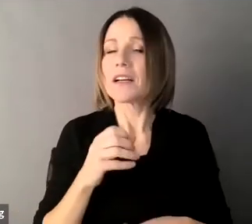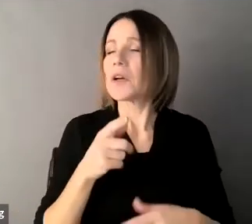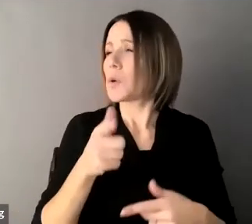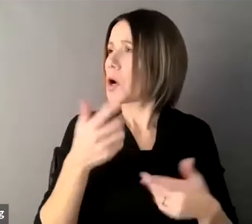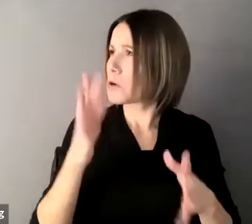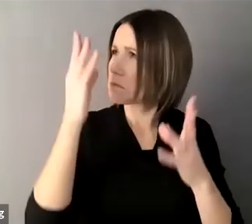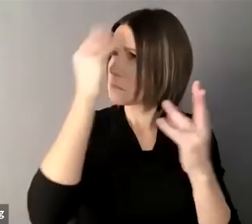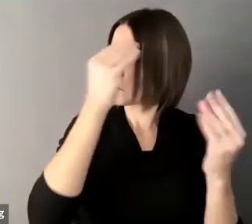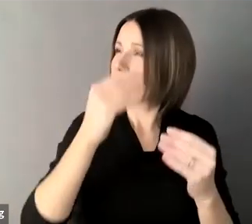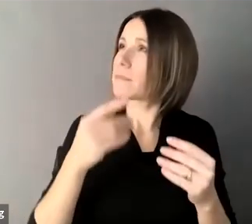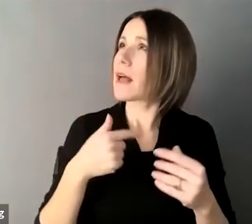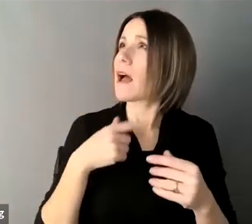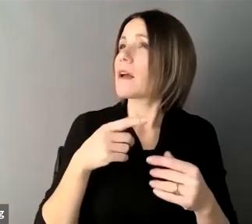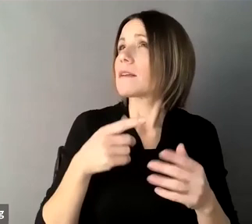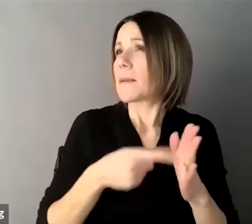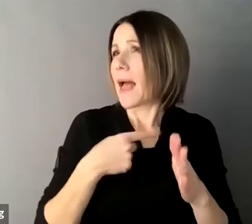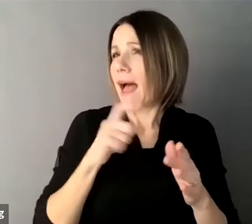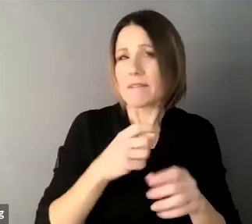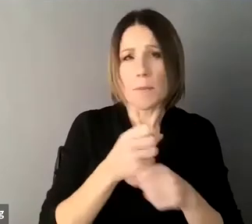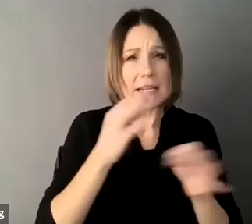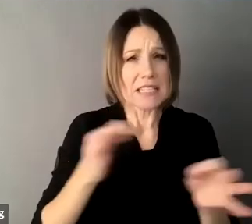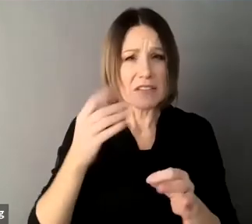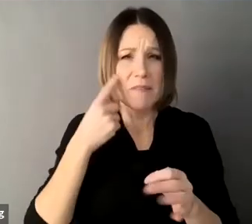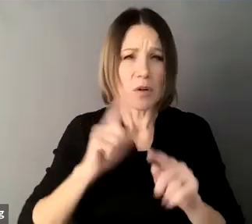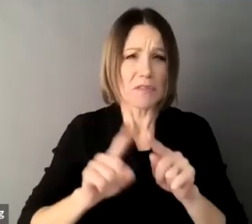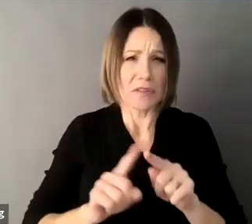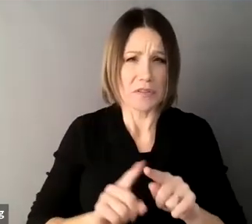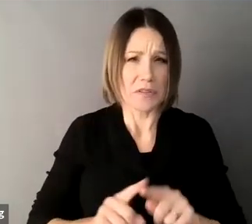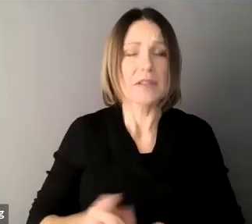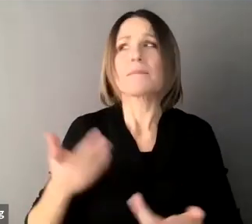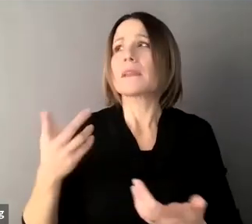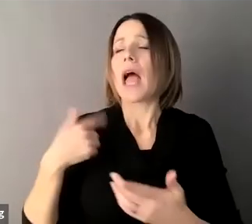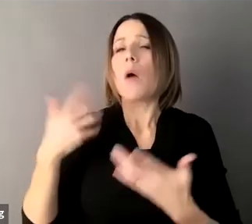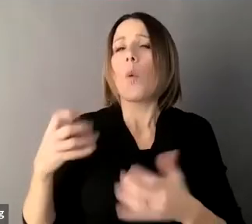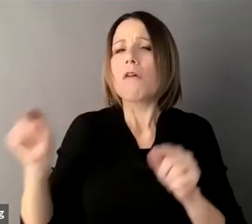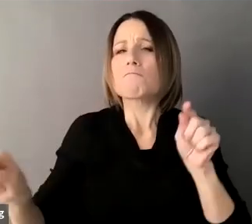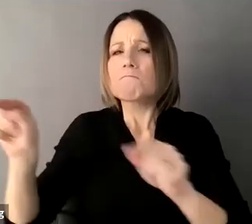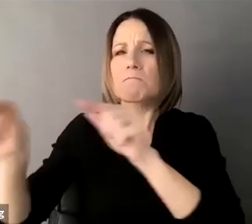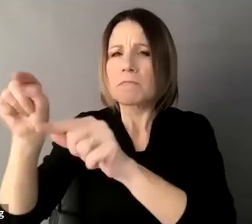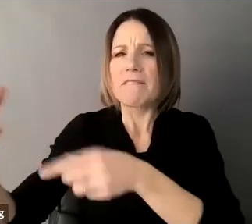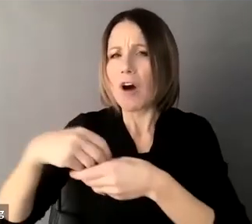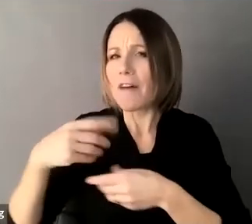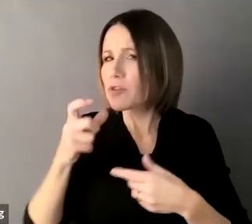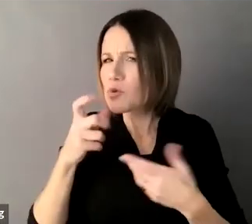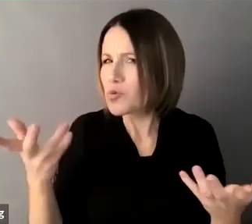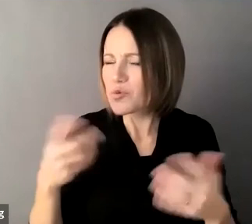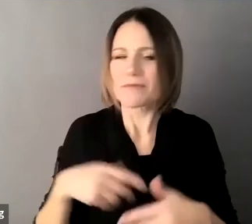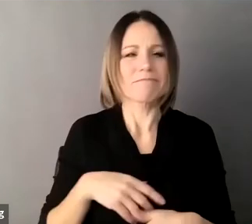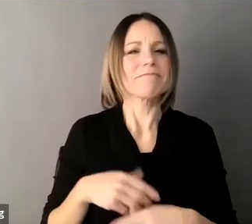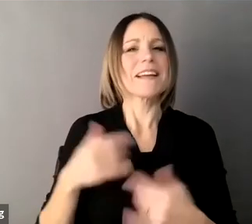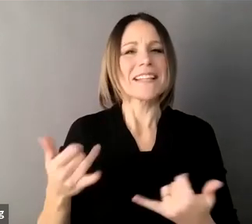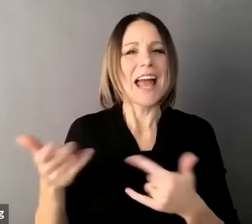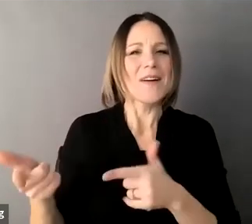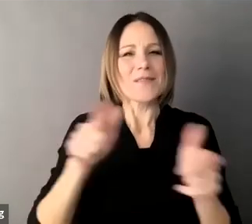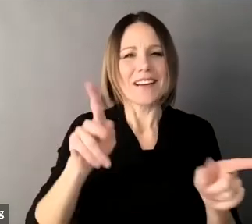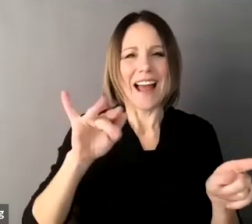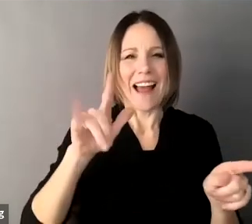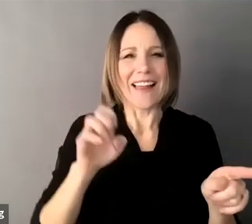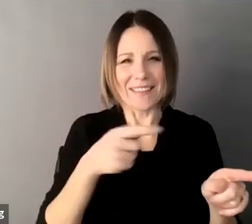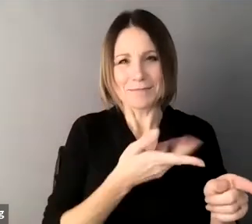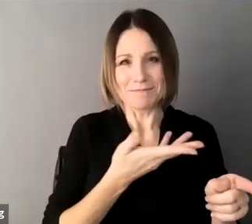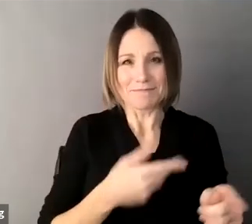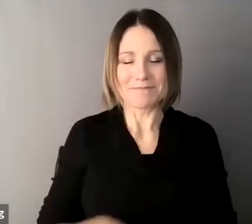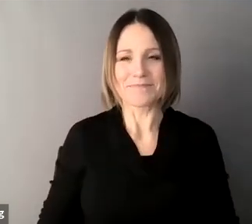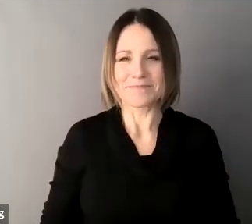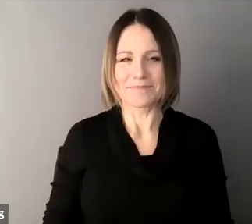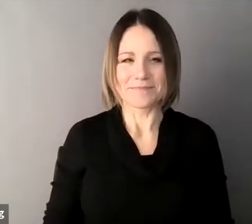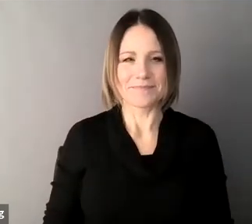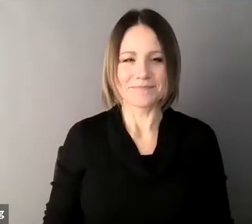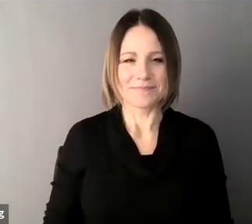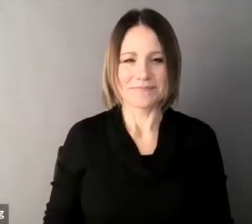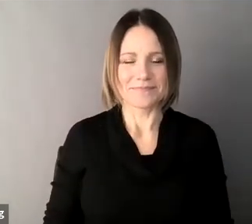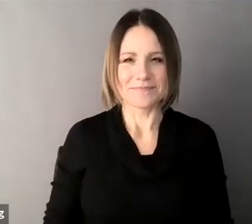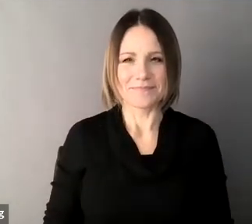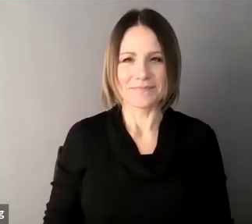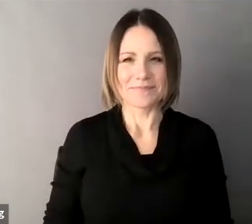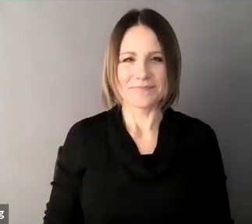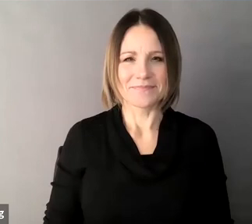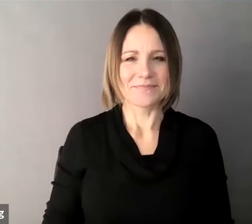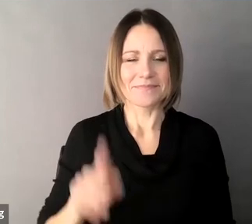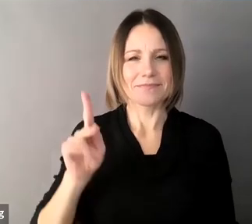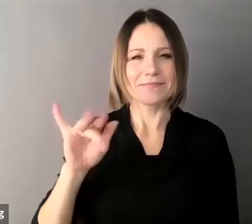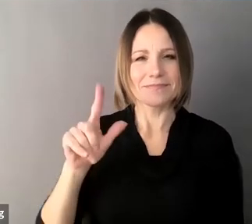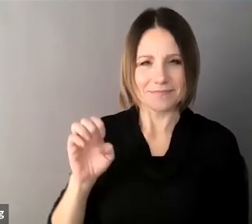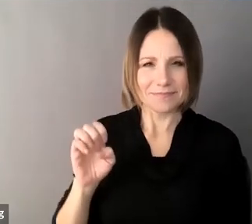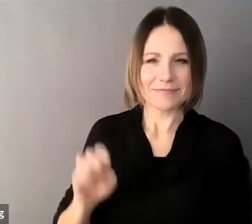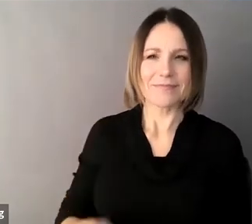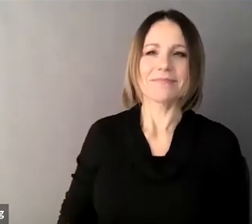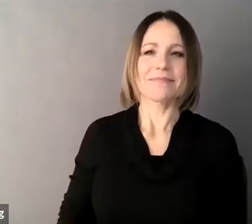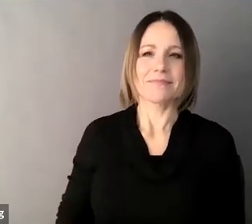now um we're gonna move on to this I’ll turn it back over to Kile okay this is Kile again